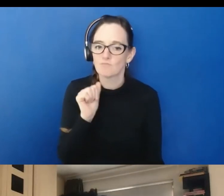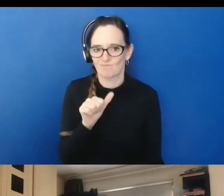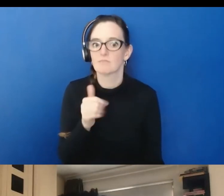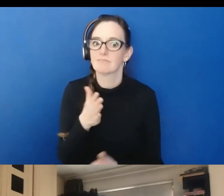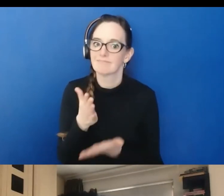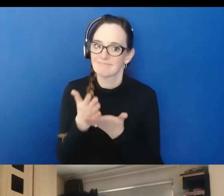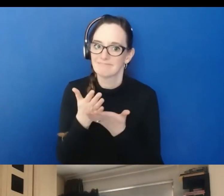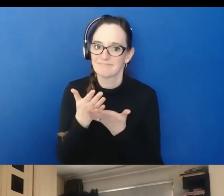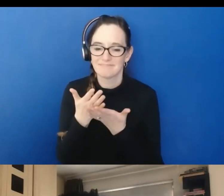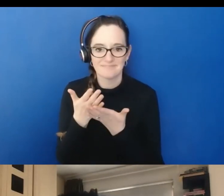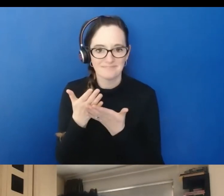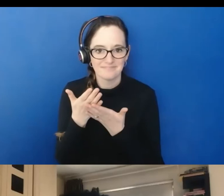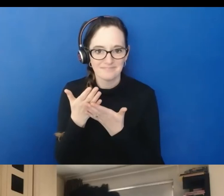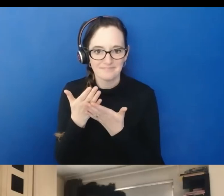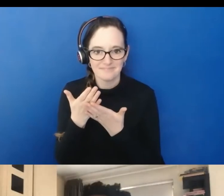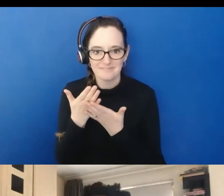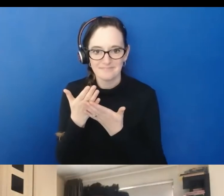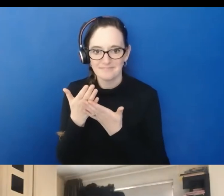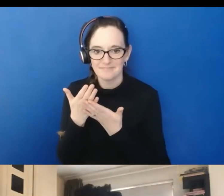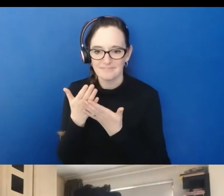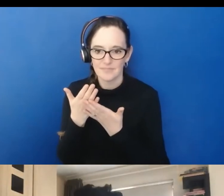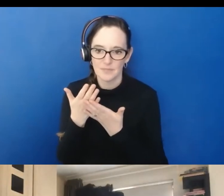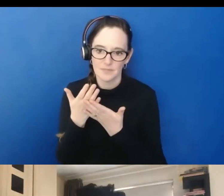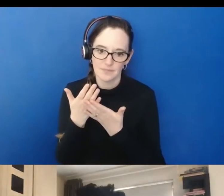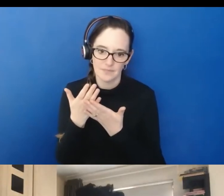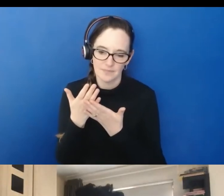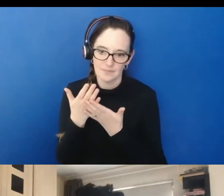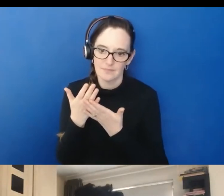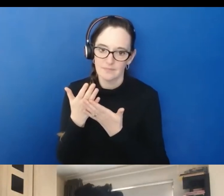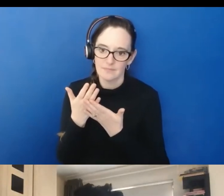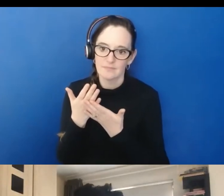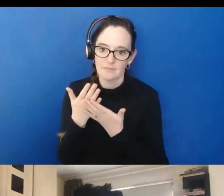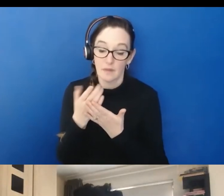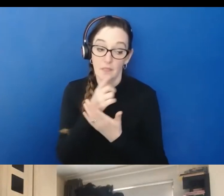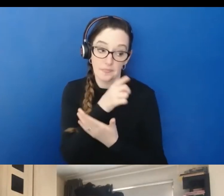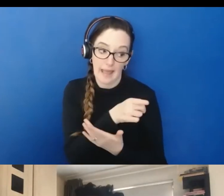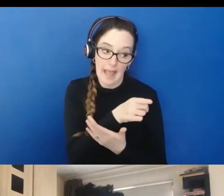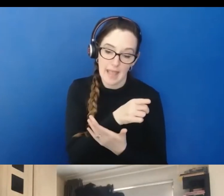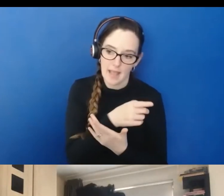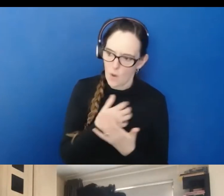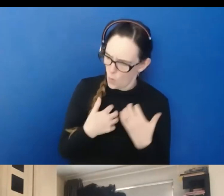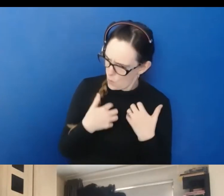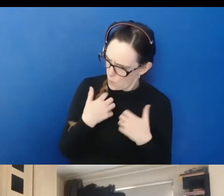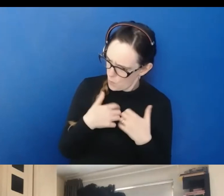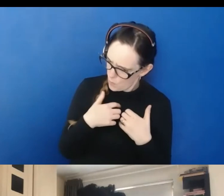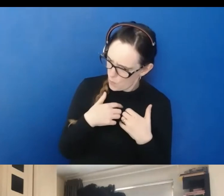I can say there is an interest from these larger institutions.